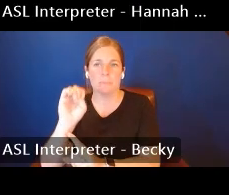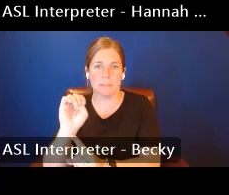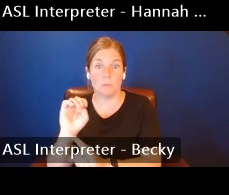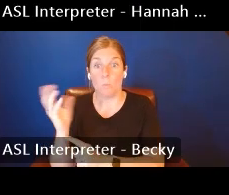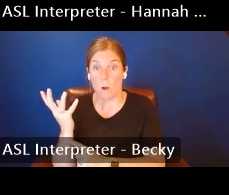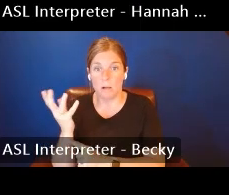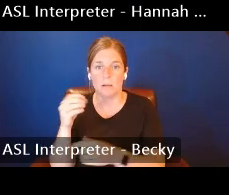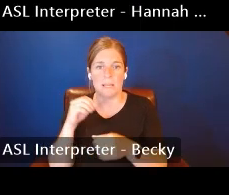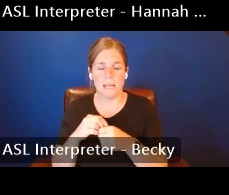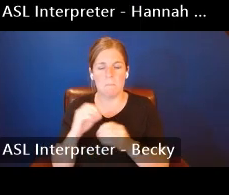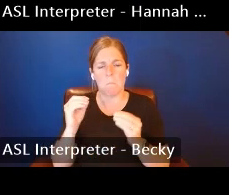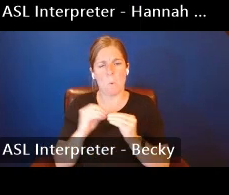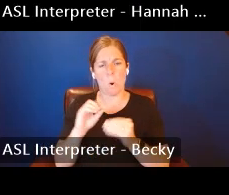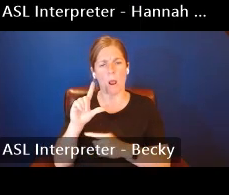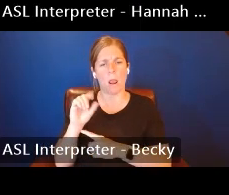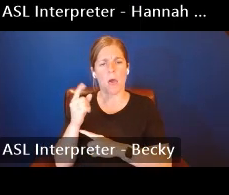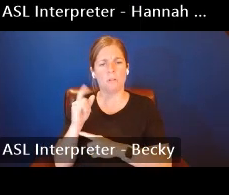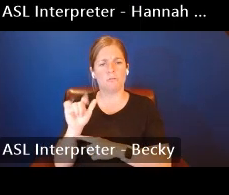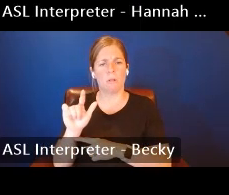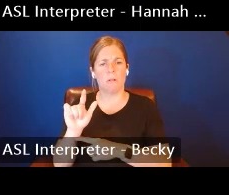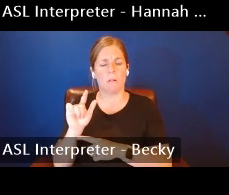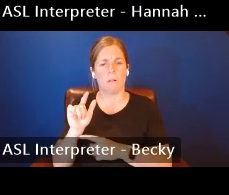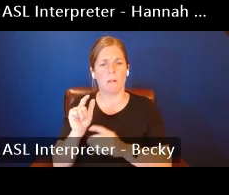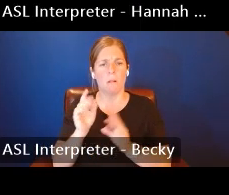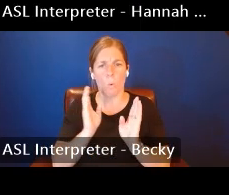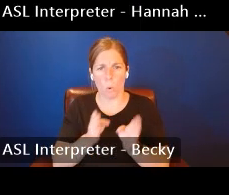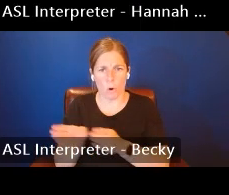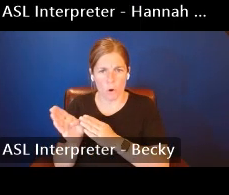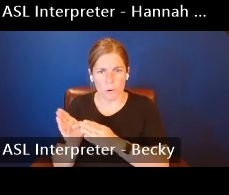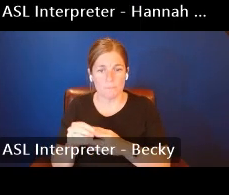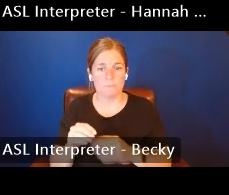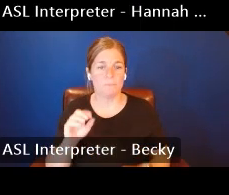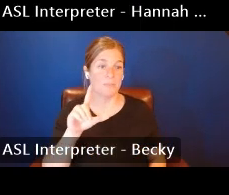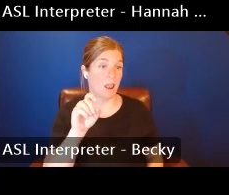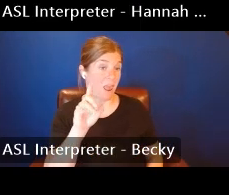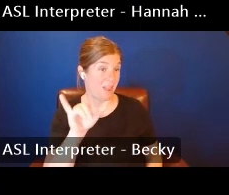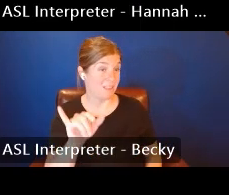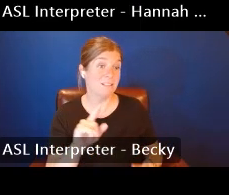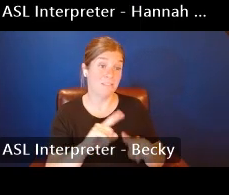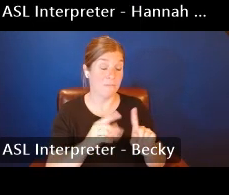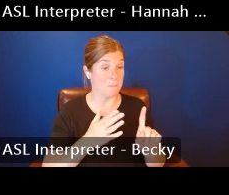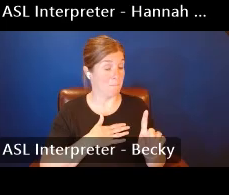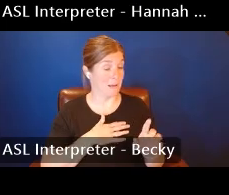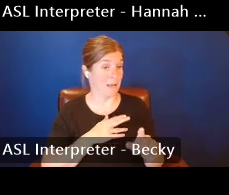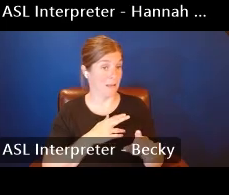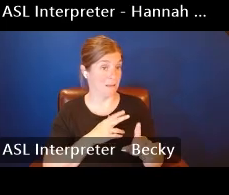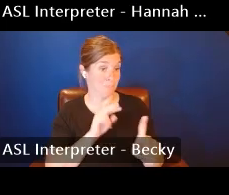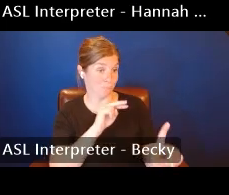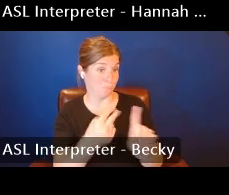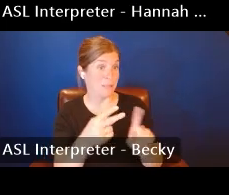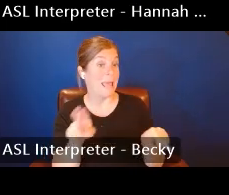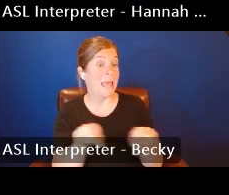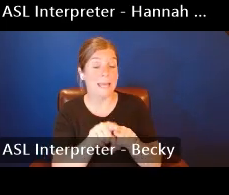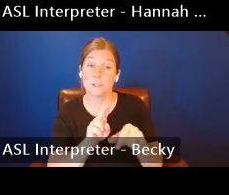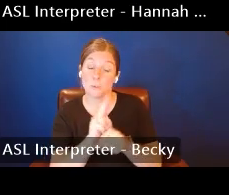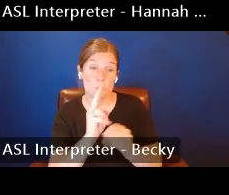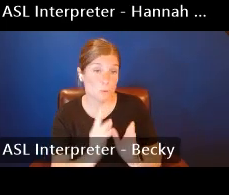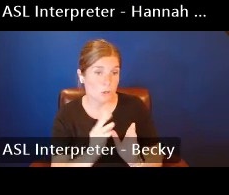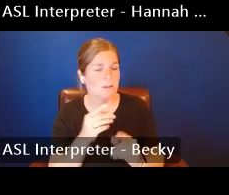Map of cumulative impact. And from a user perspective, what happens then is you're trying to figure out, OK,